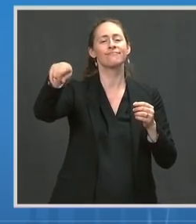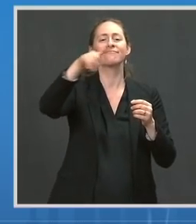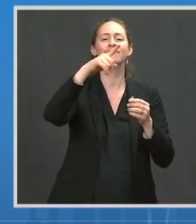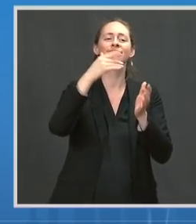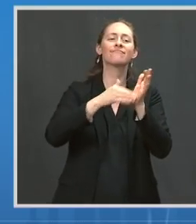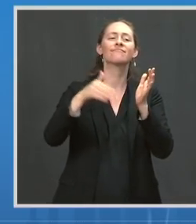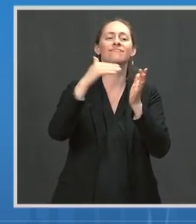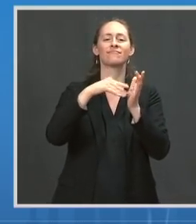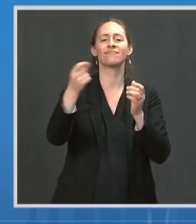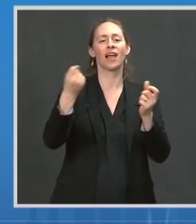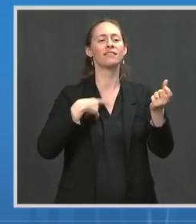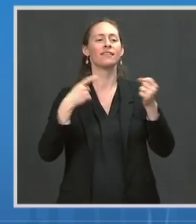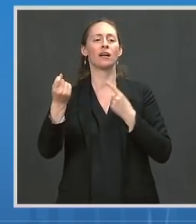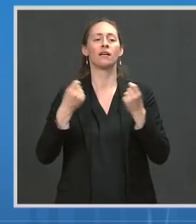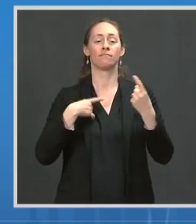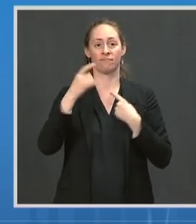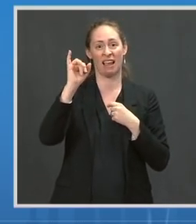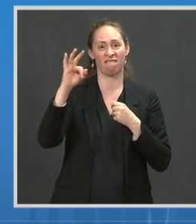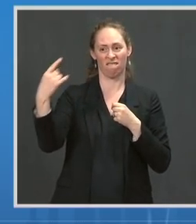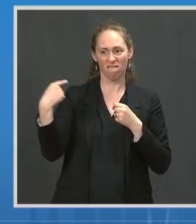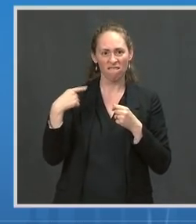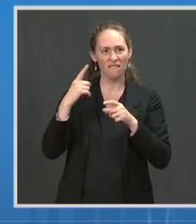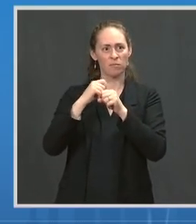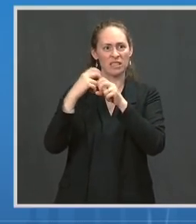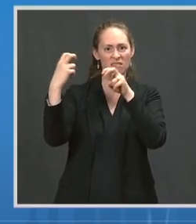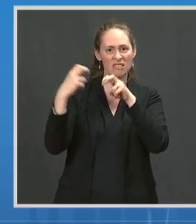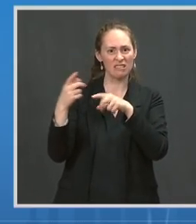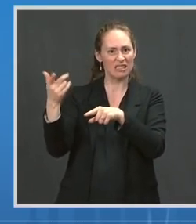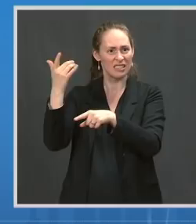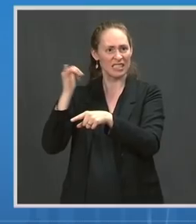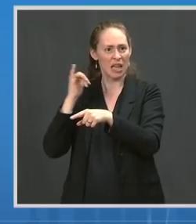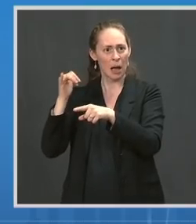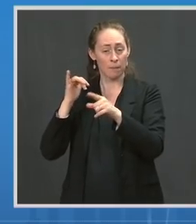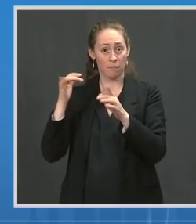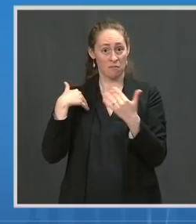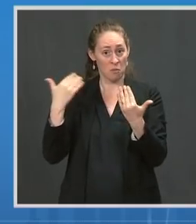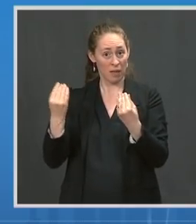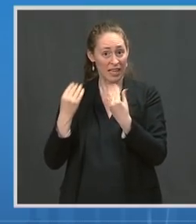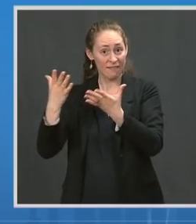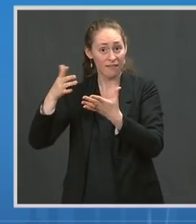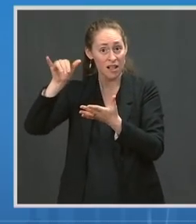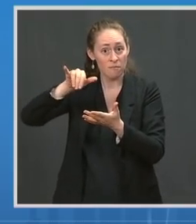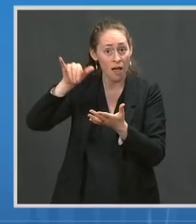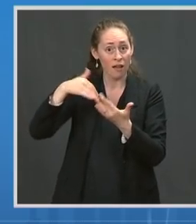who I think I might want to give a monoclonal antibody to, how do I find out where and how to do that?"